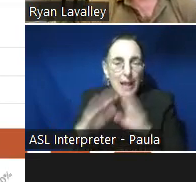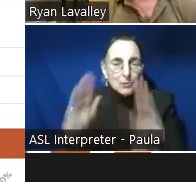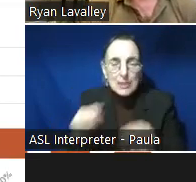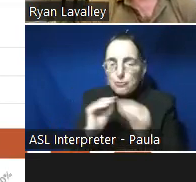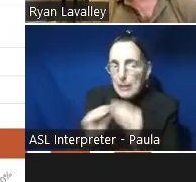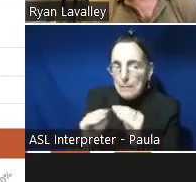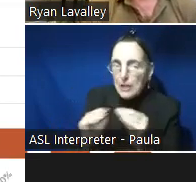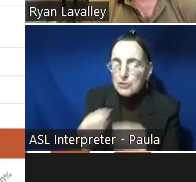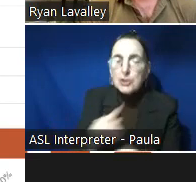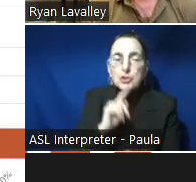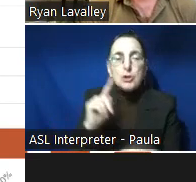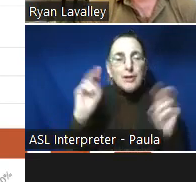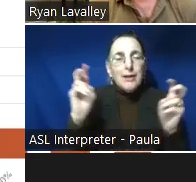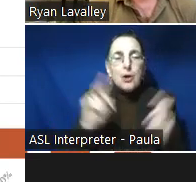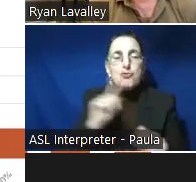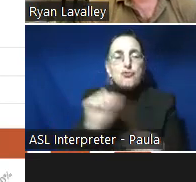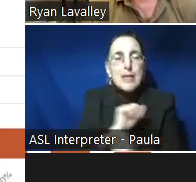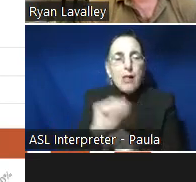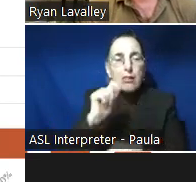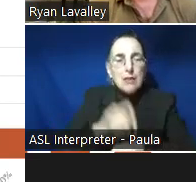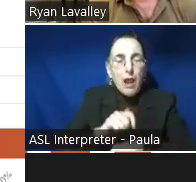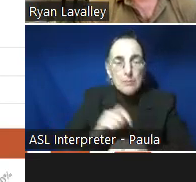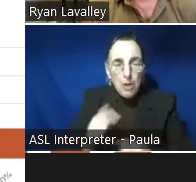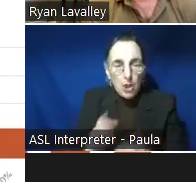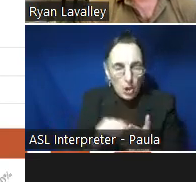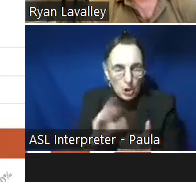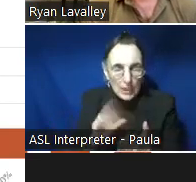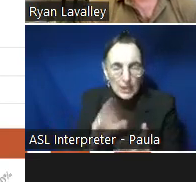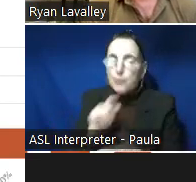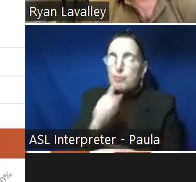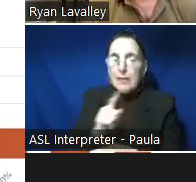learning and inspires more partners who want to come to the table and be engaged.